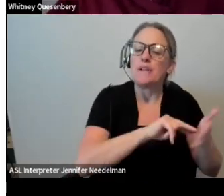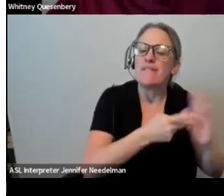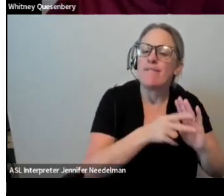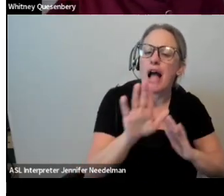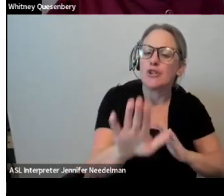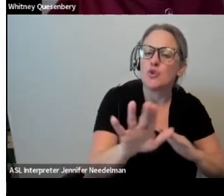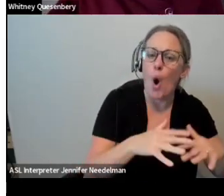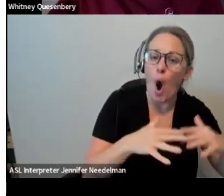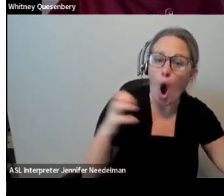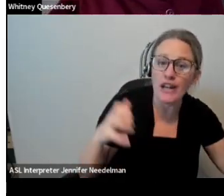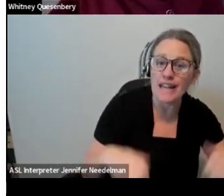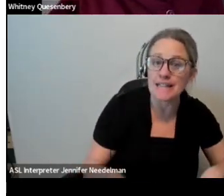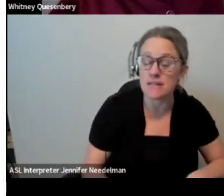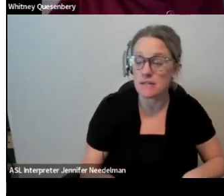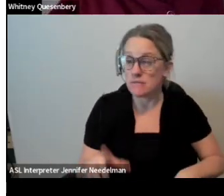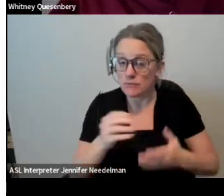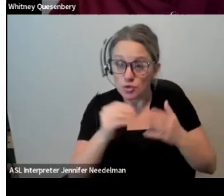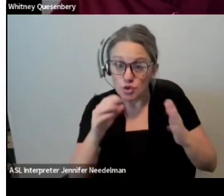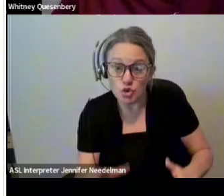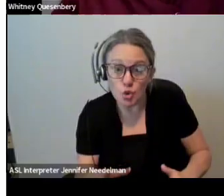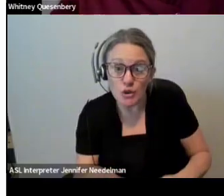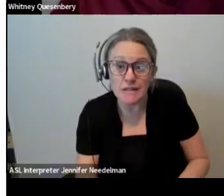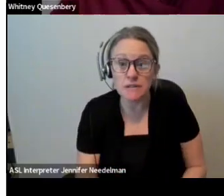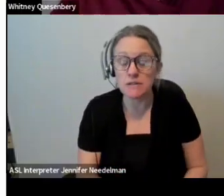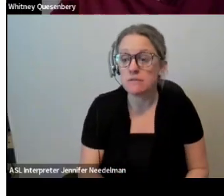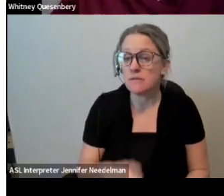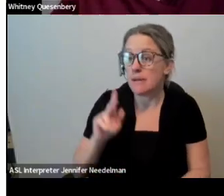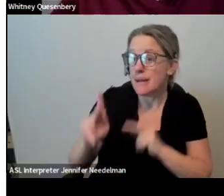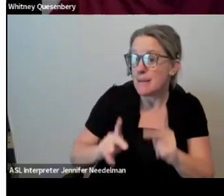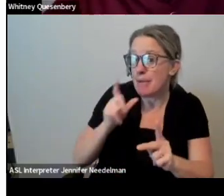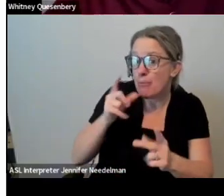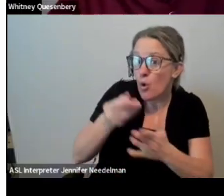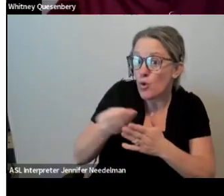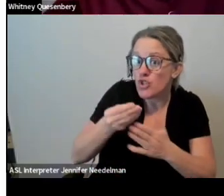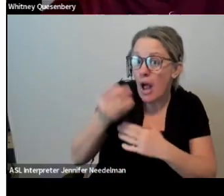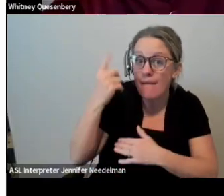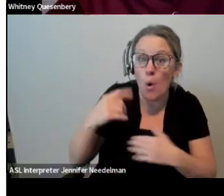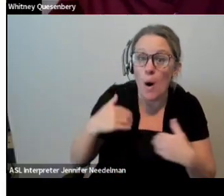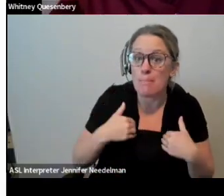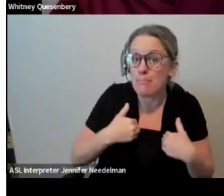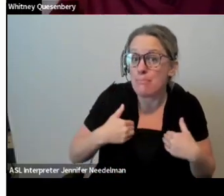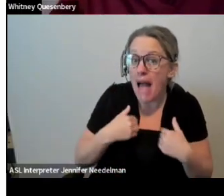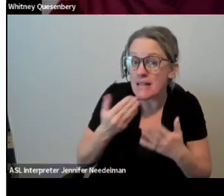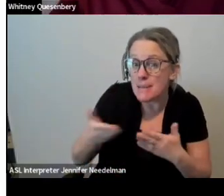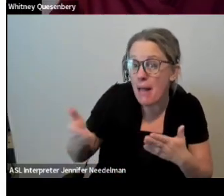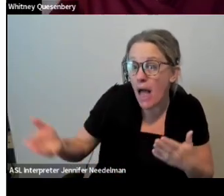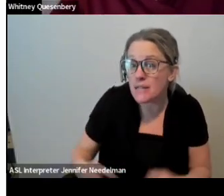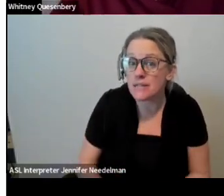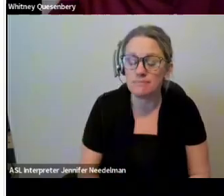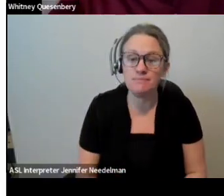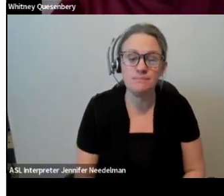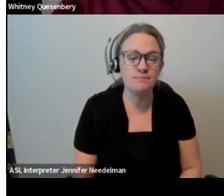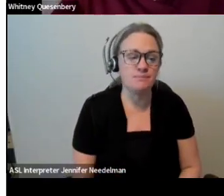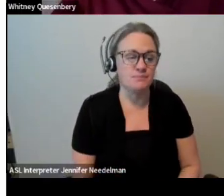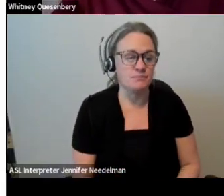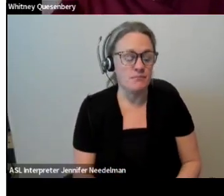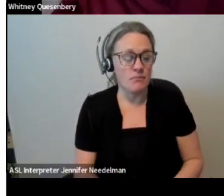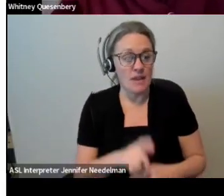Is it students at your university, people who shop for pet supplies? I mean, is it around a particular small behavior